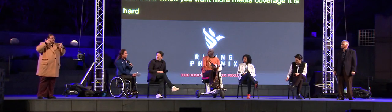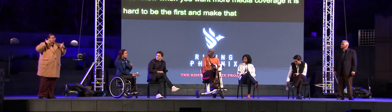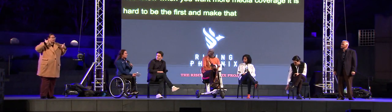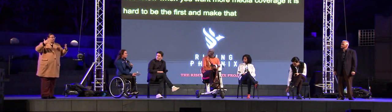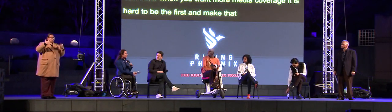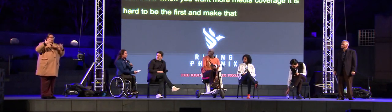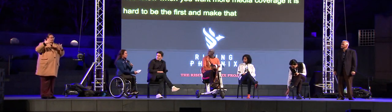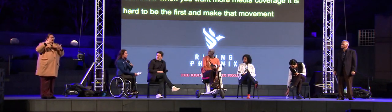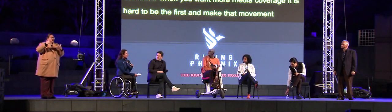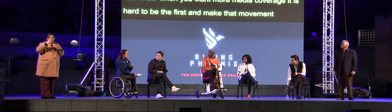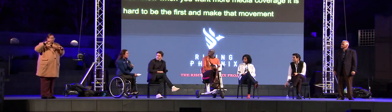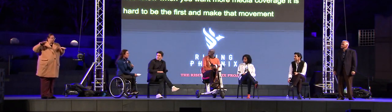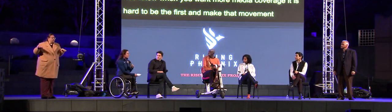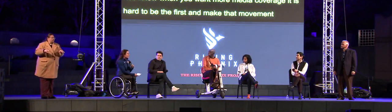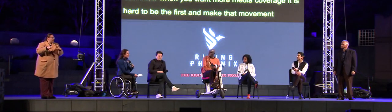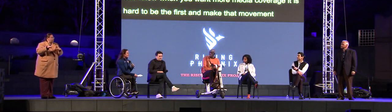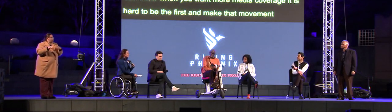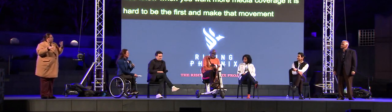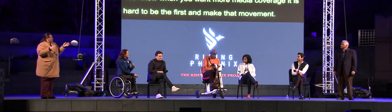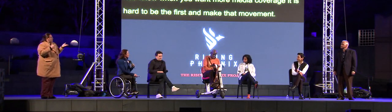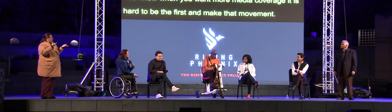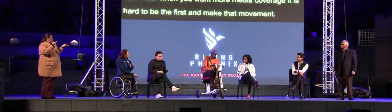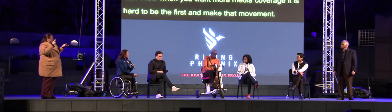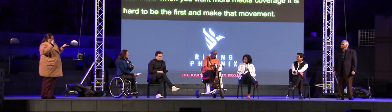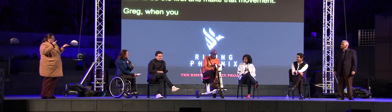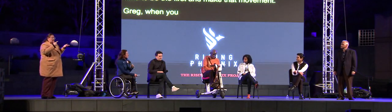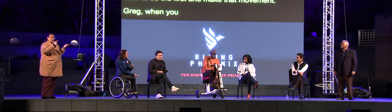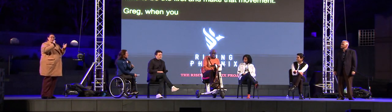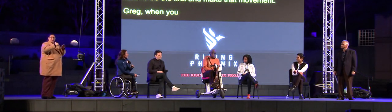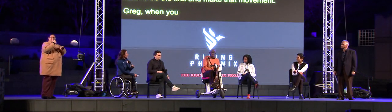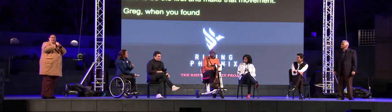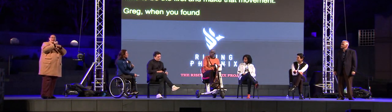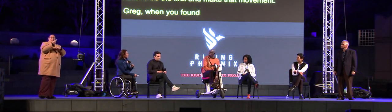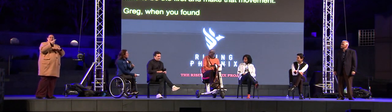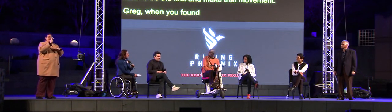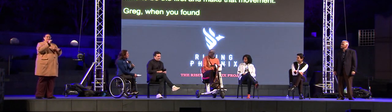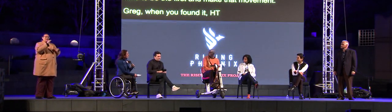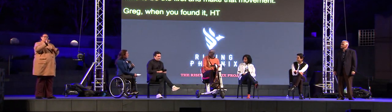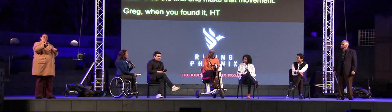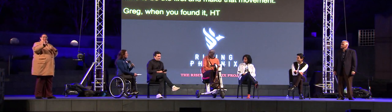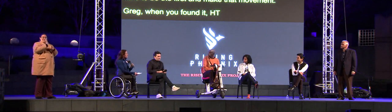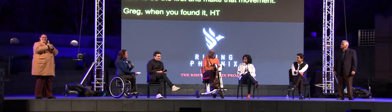And Greg, when you founded HTYT Films, you were the first,